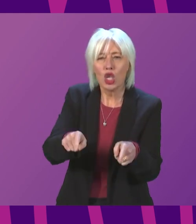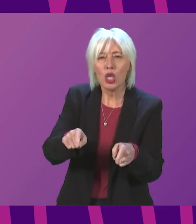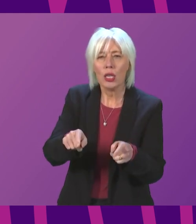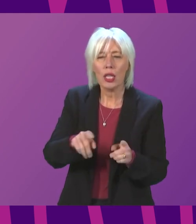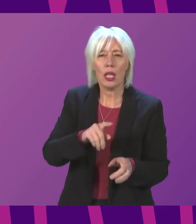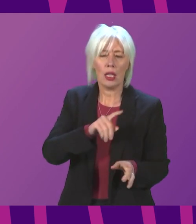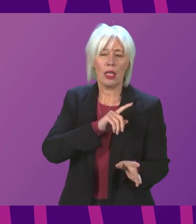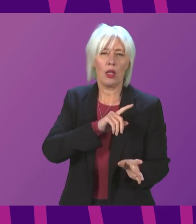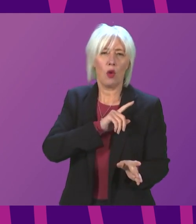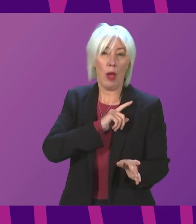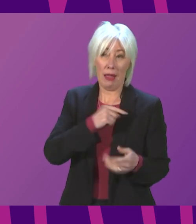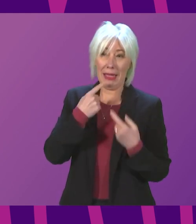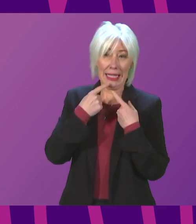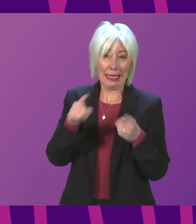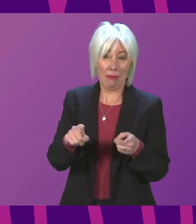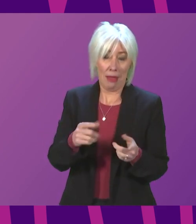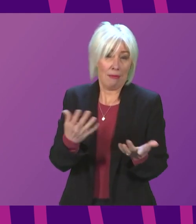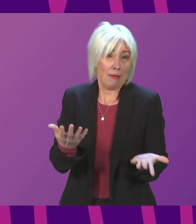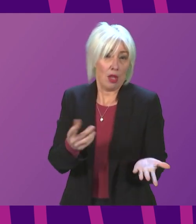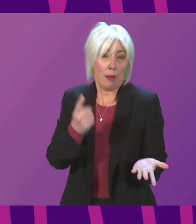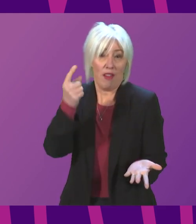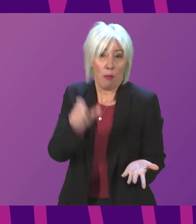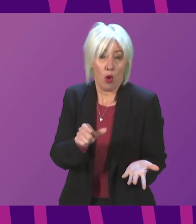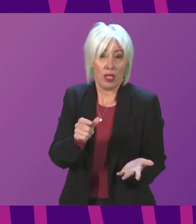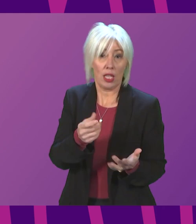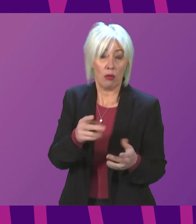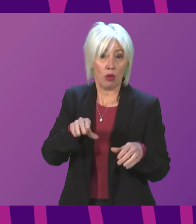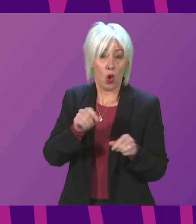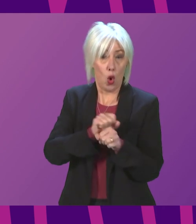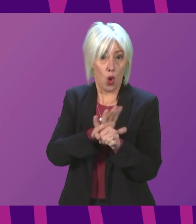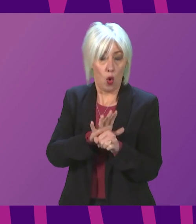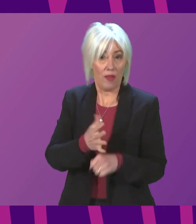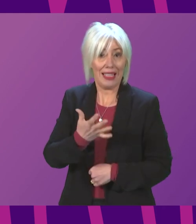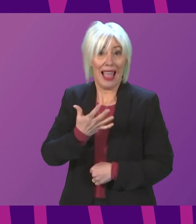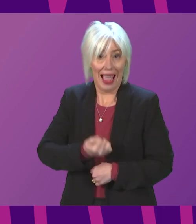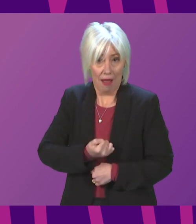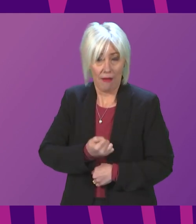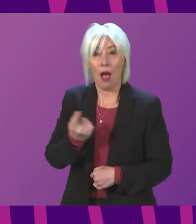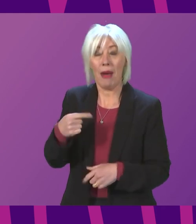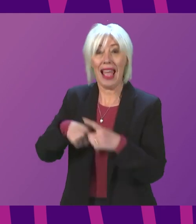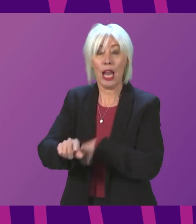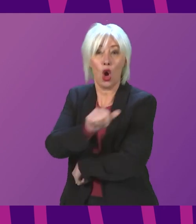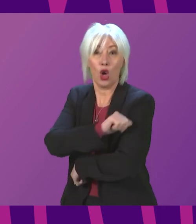in my statement, a person with Covid being in hospital for another reason does not take